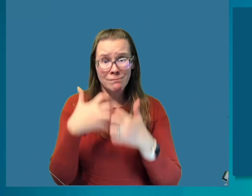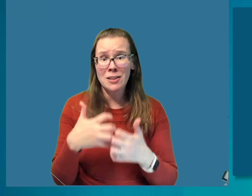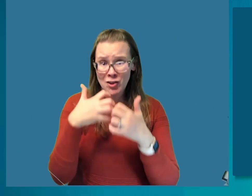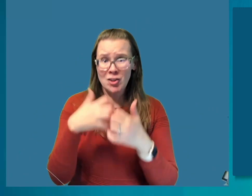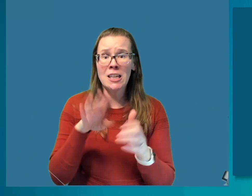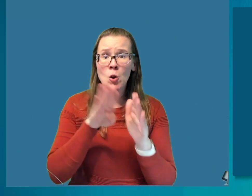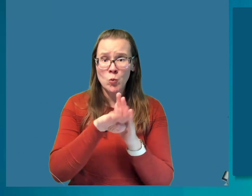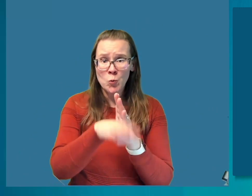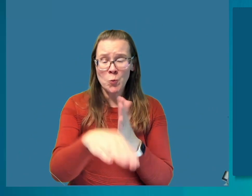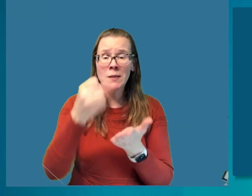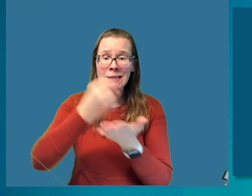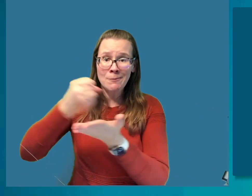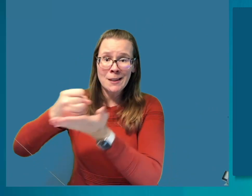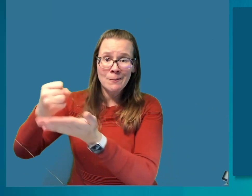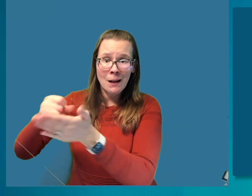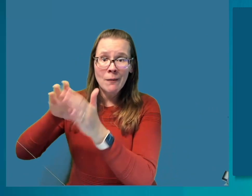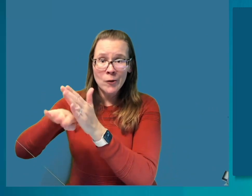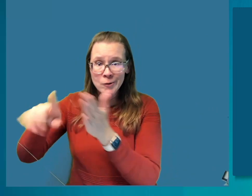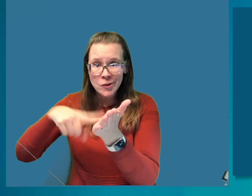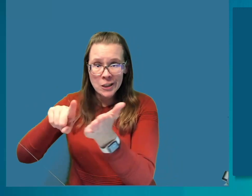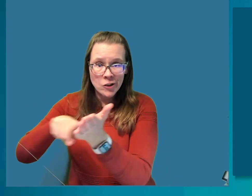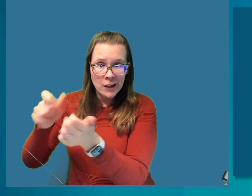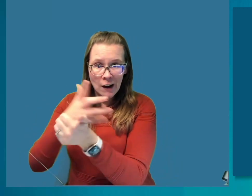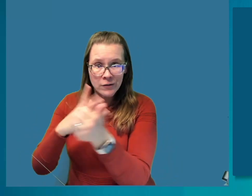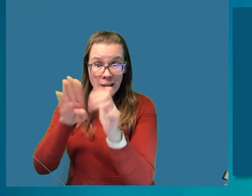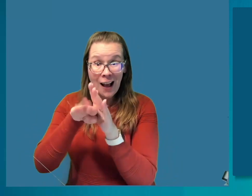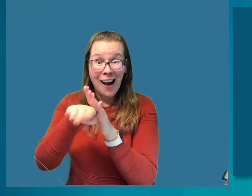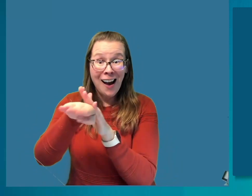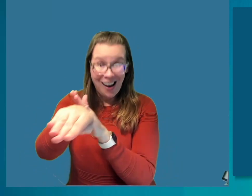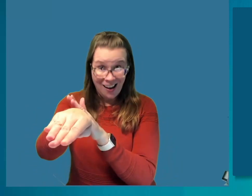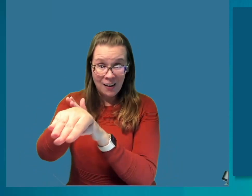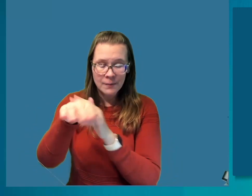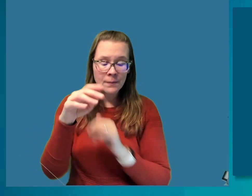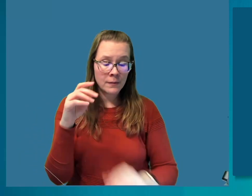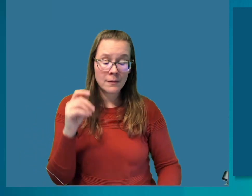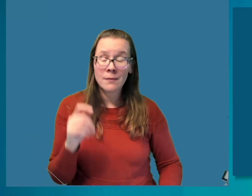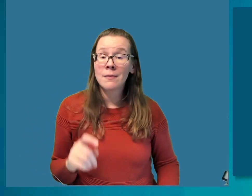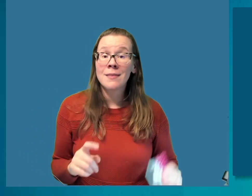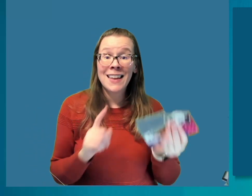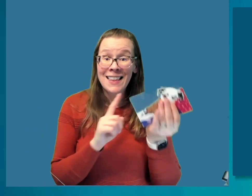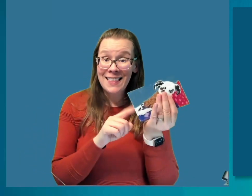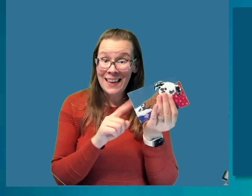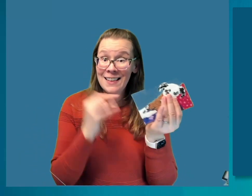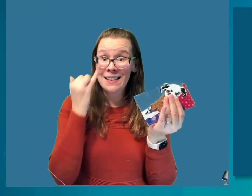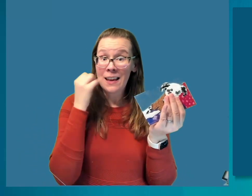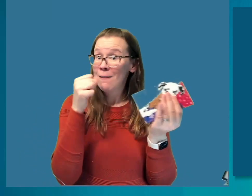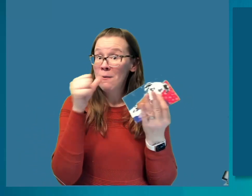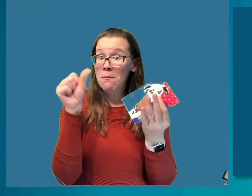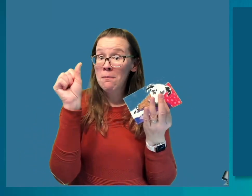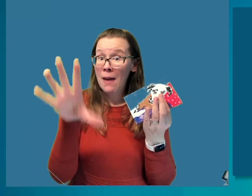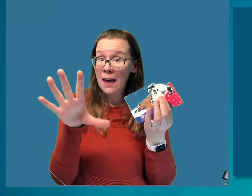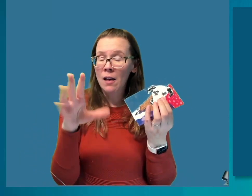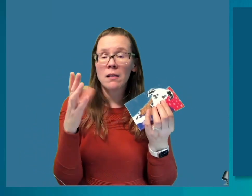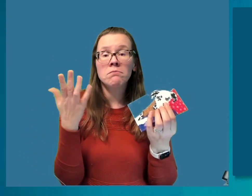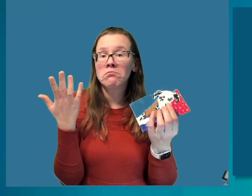So most of our letters, uh, that we send through the Post Office are done--processed by machine.